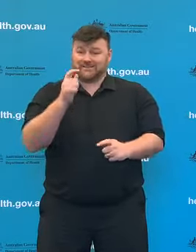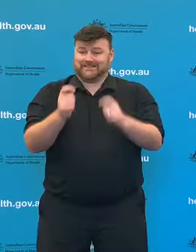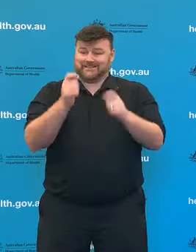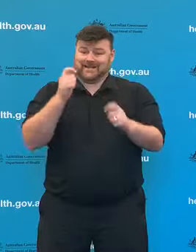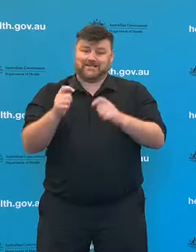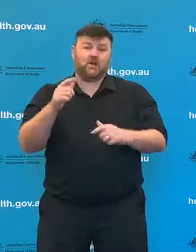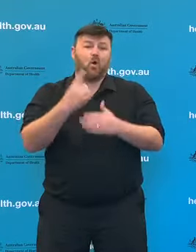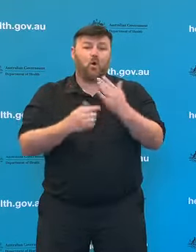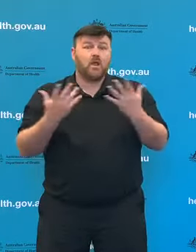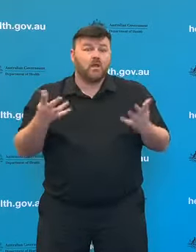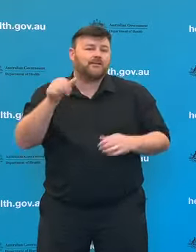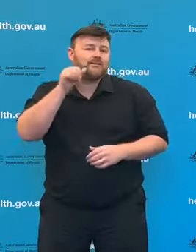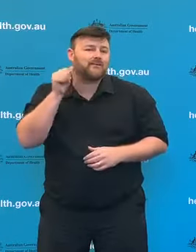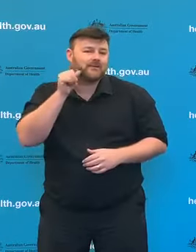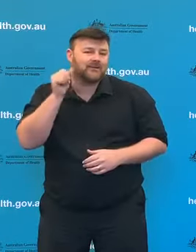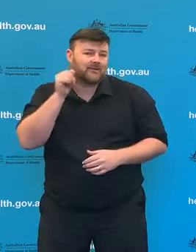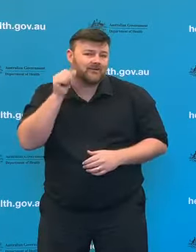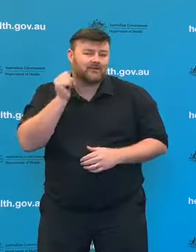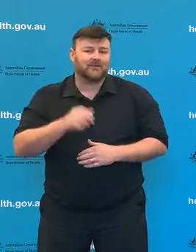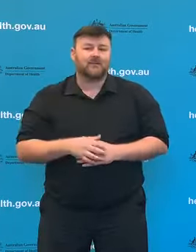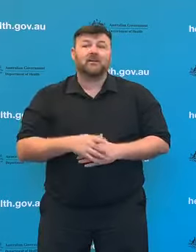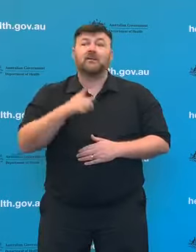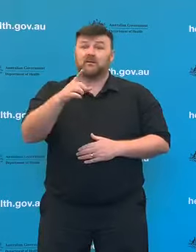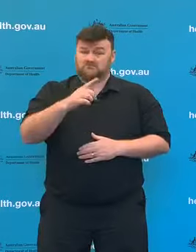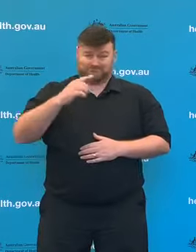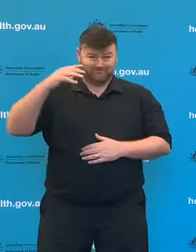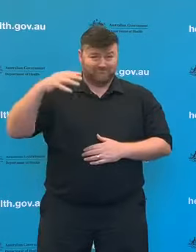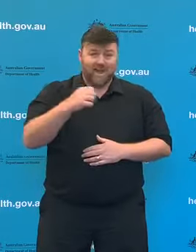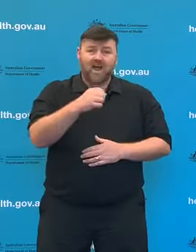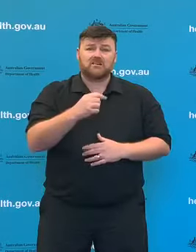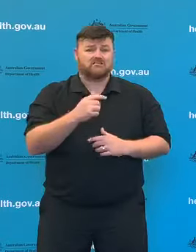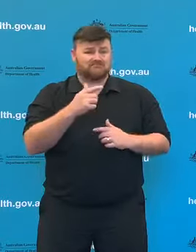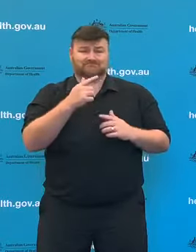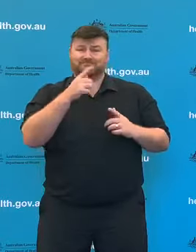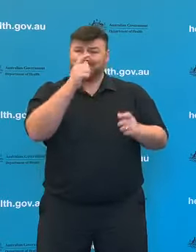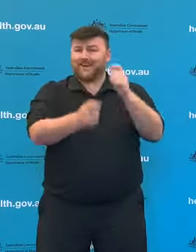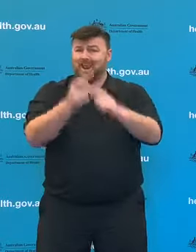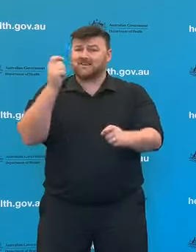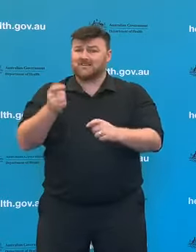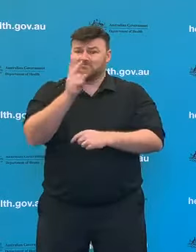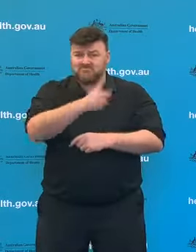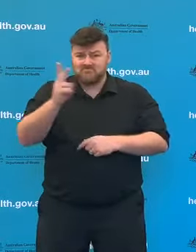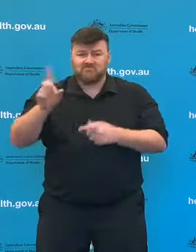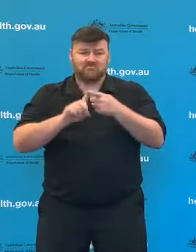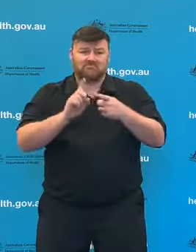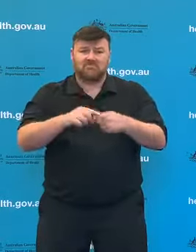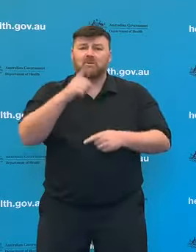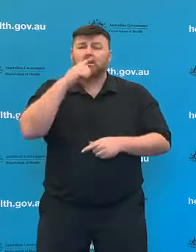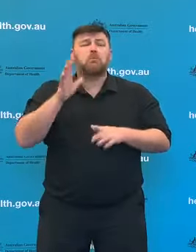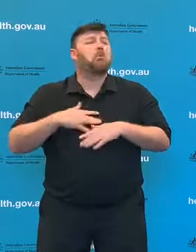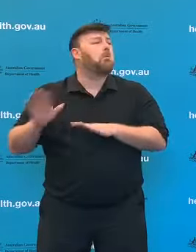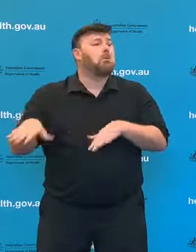yesterday, but it is essential that testing continues around the country and the people do not become complacent.